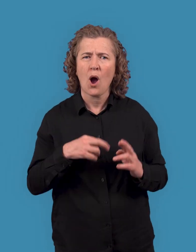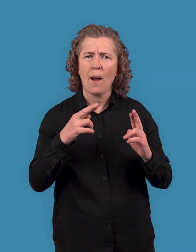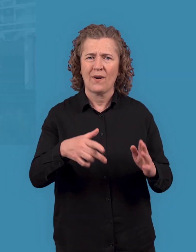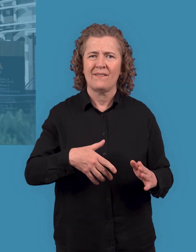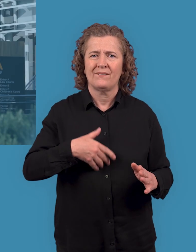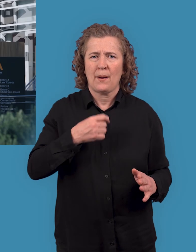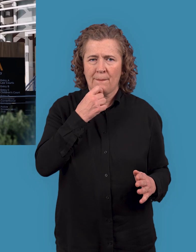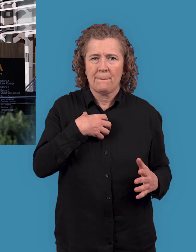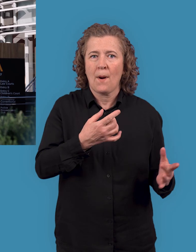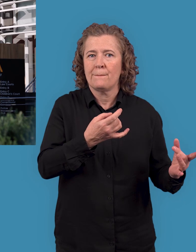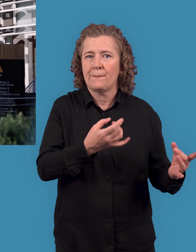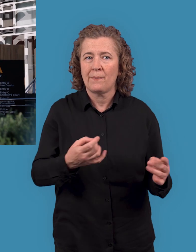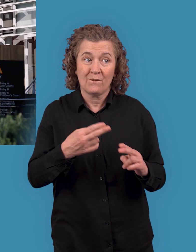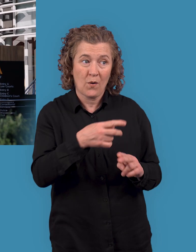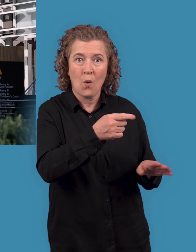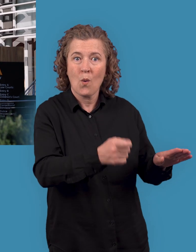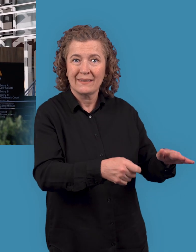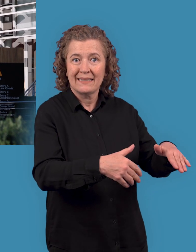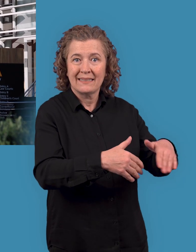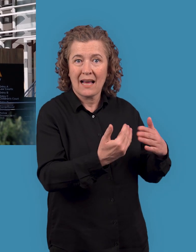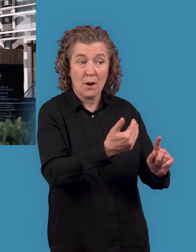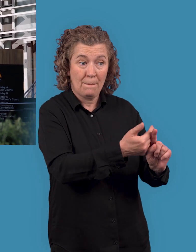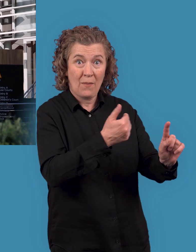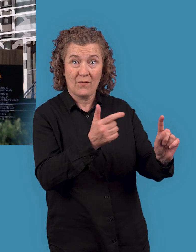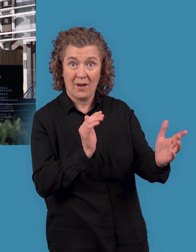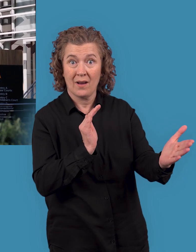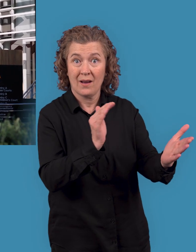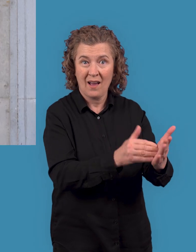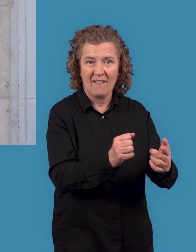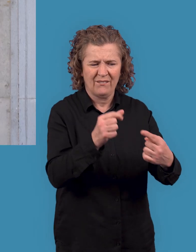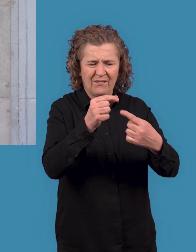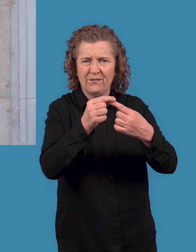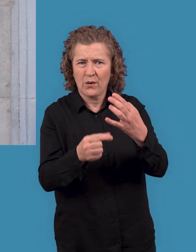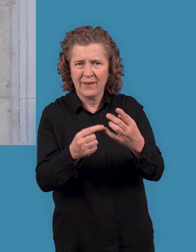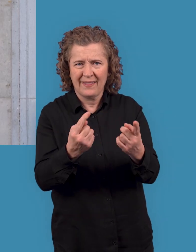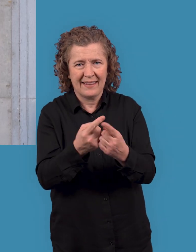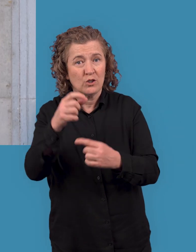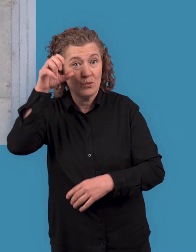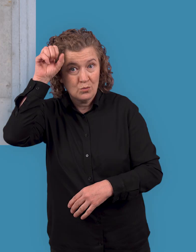We hope you’re feeling a little more prepared for the day. Before you go, here are a few things to remember.